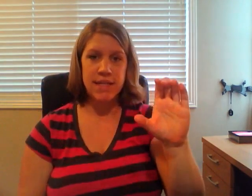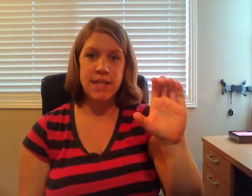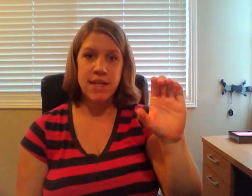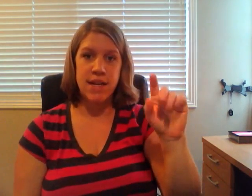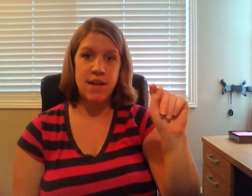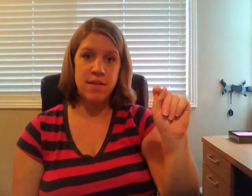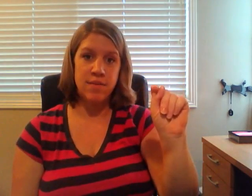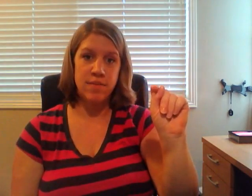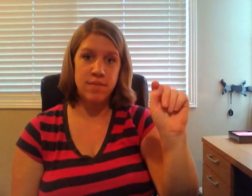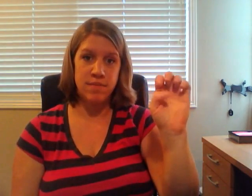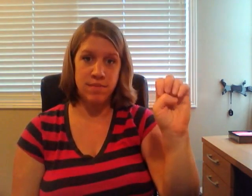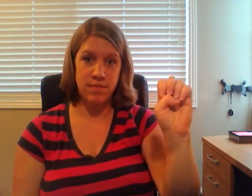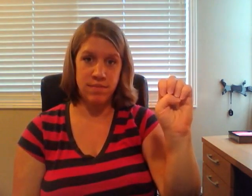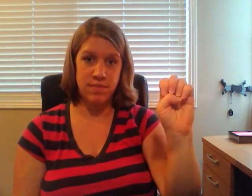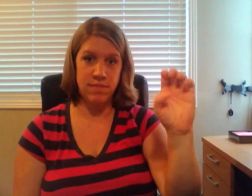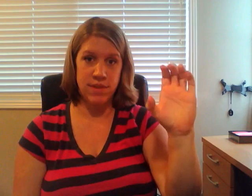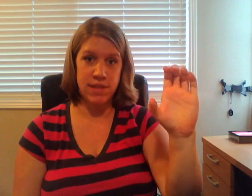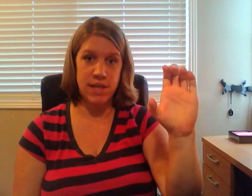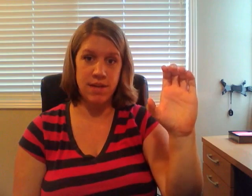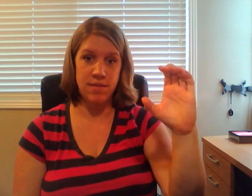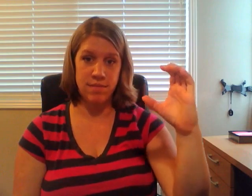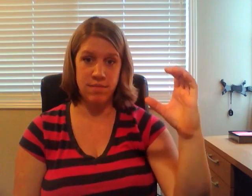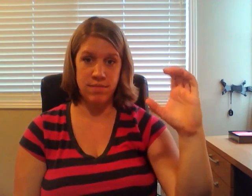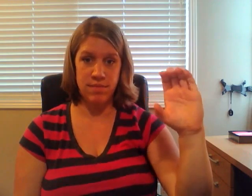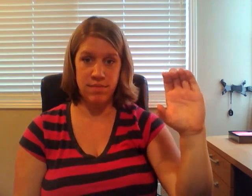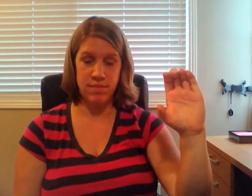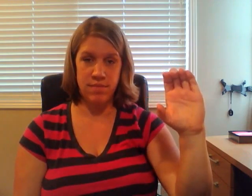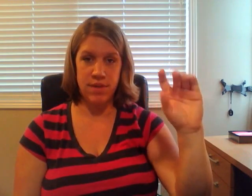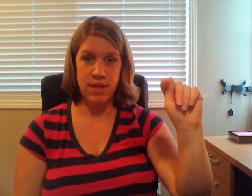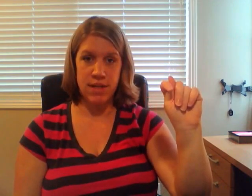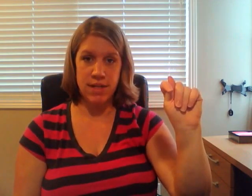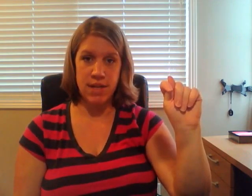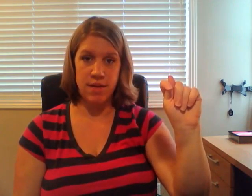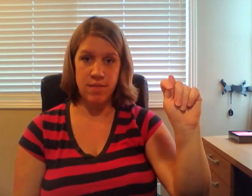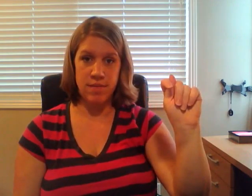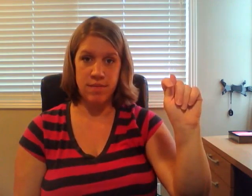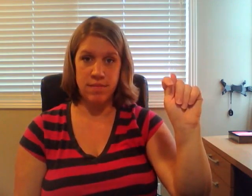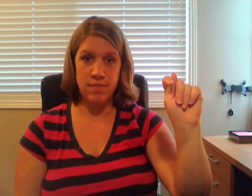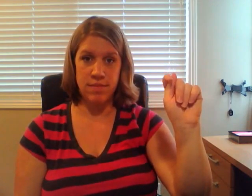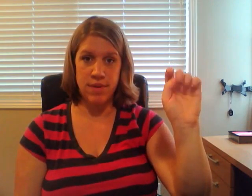CTE - Career Tech Ed